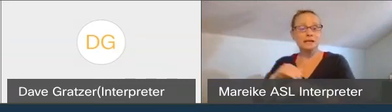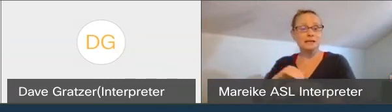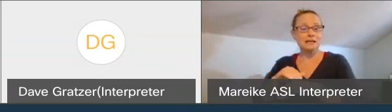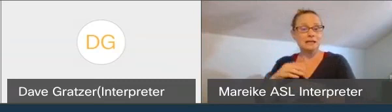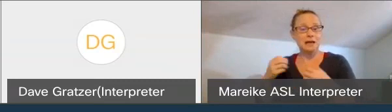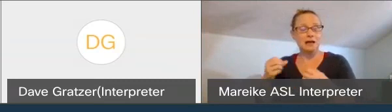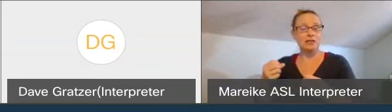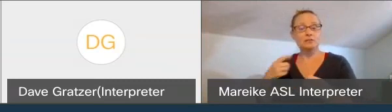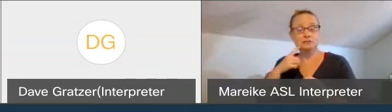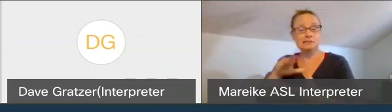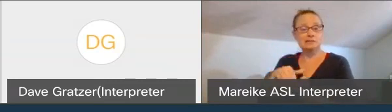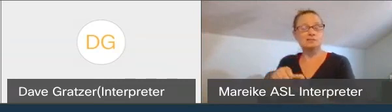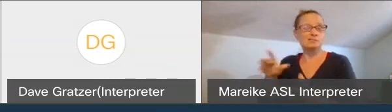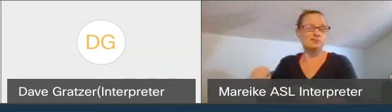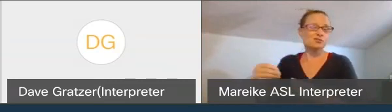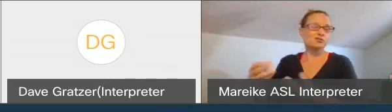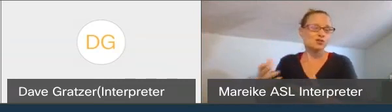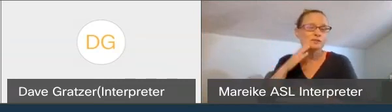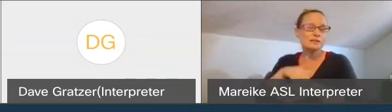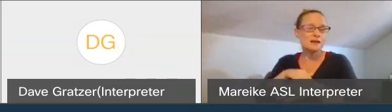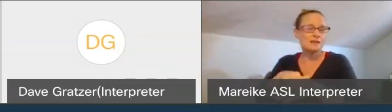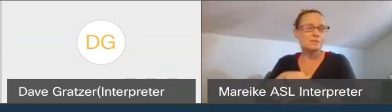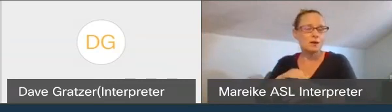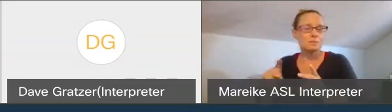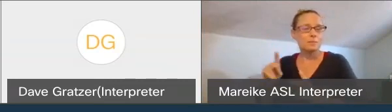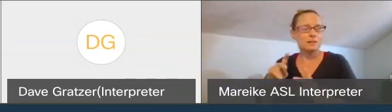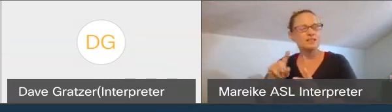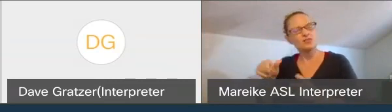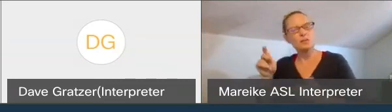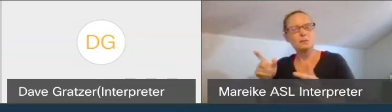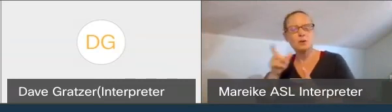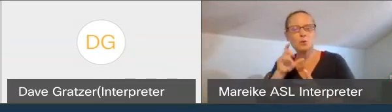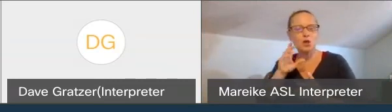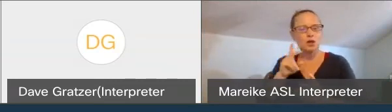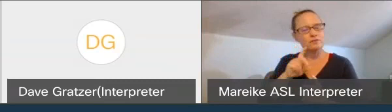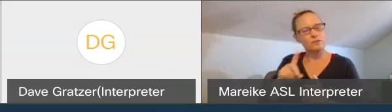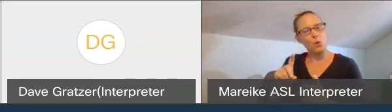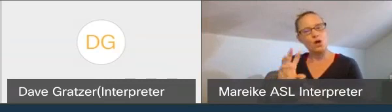and all other members of the communities throughout the region looking for holistic, culturally competent health care.